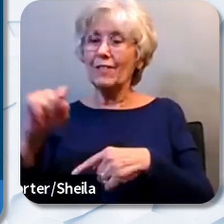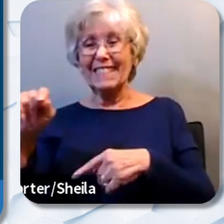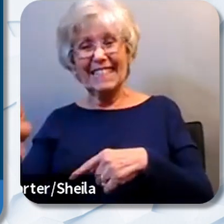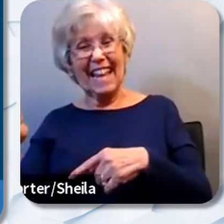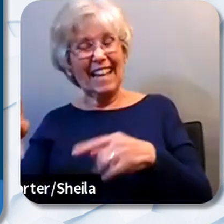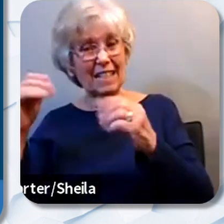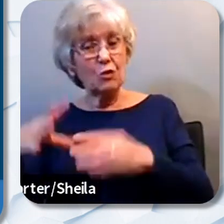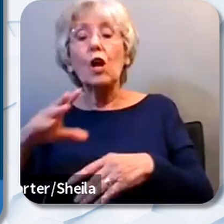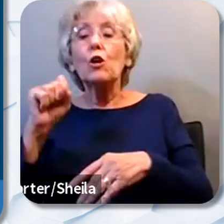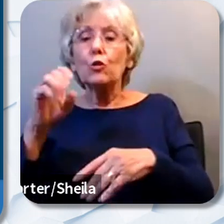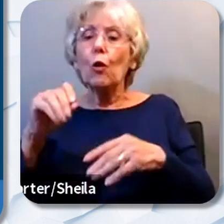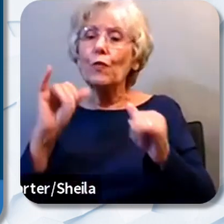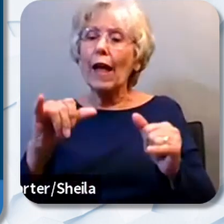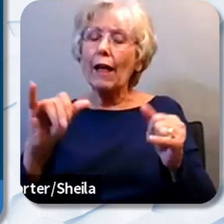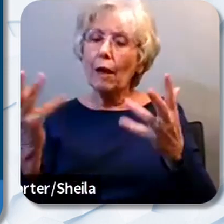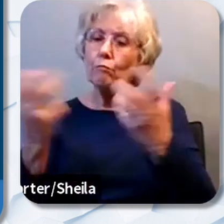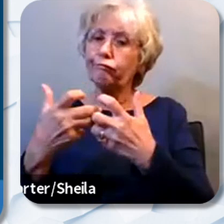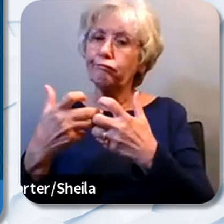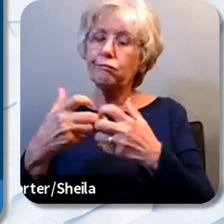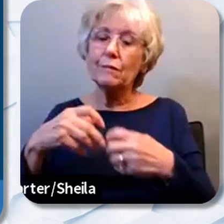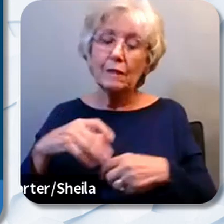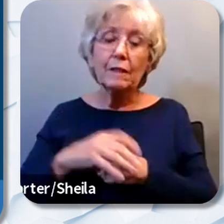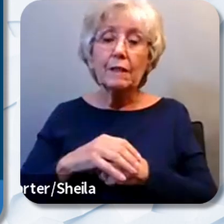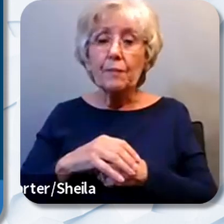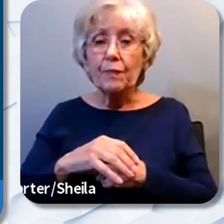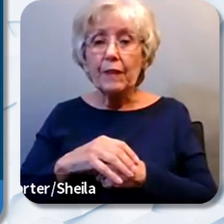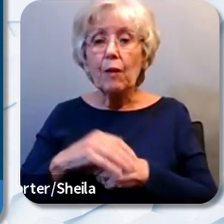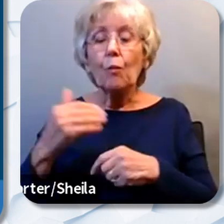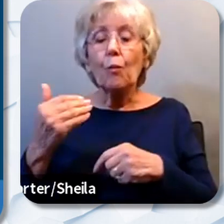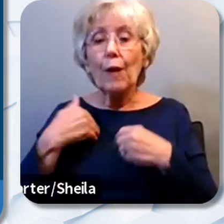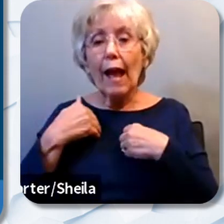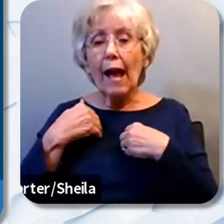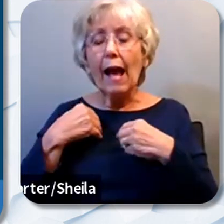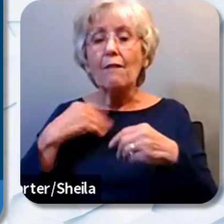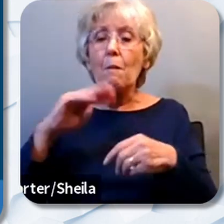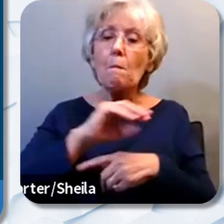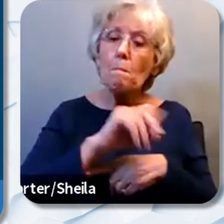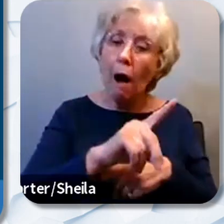transition into the new tk classroom. We also have Mon severe programs preschool programs located